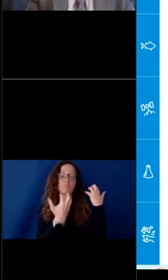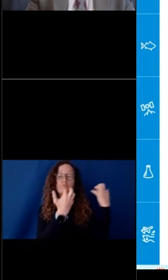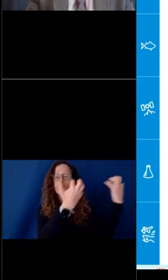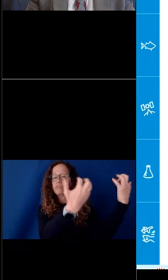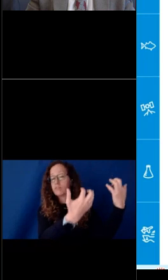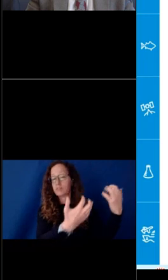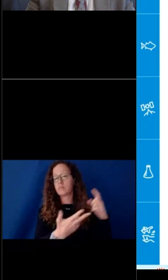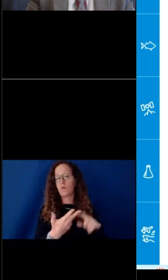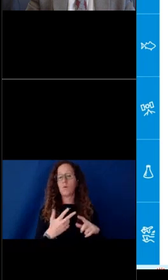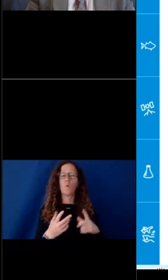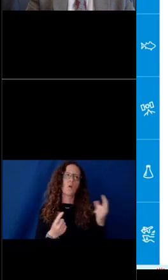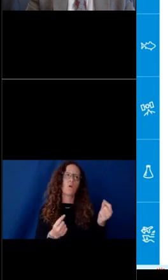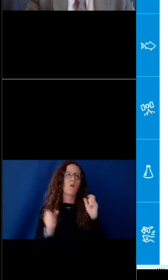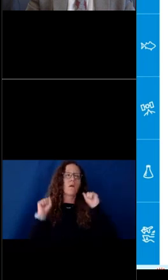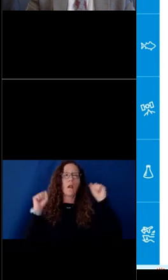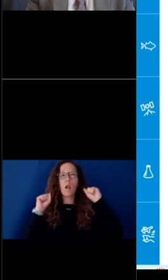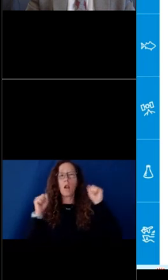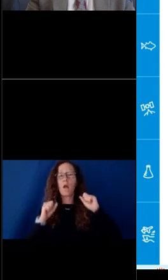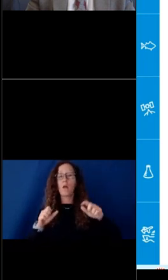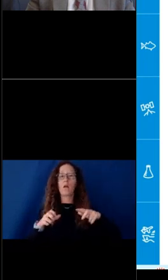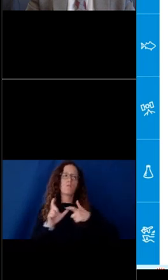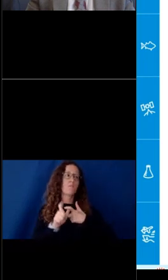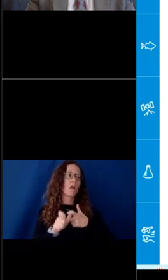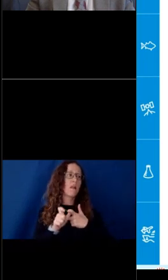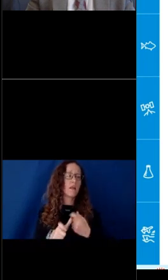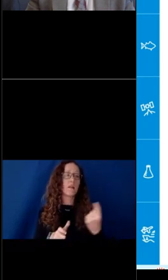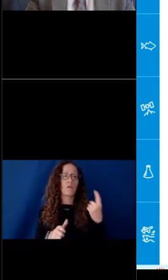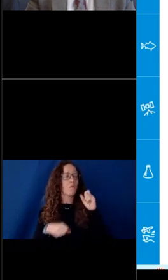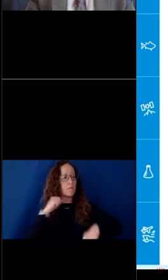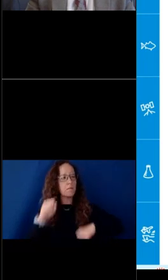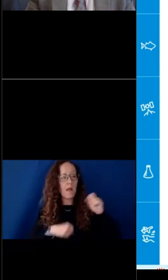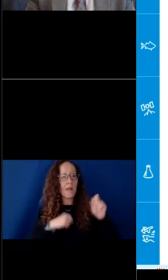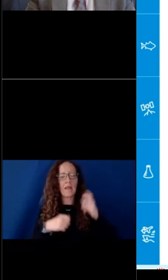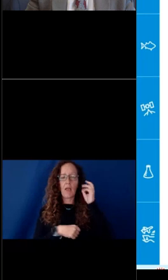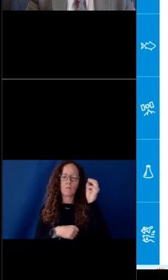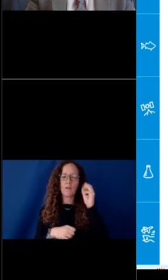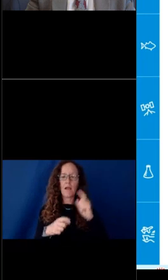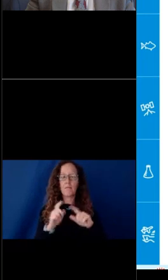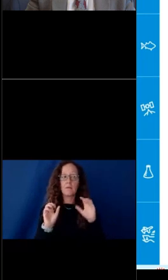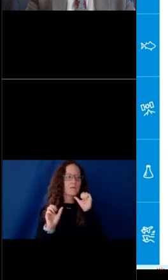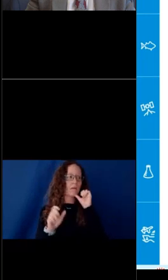activity that is outdoors, again, without taking proper precautions. The minor category, color